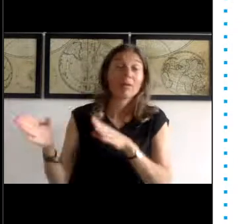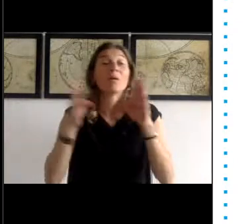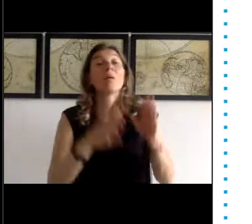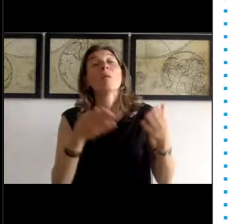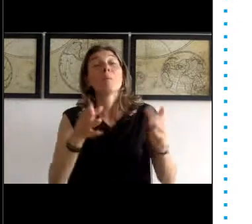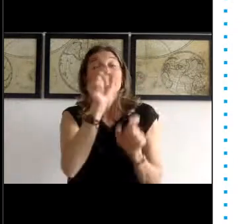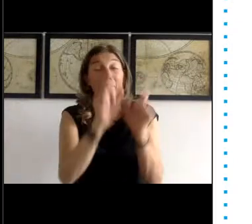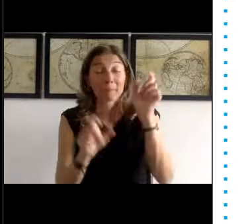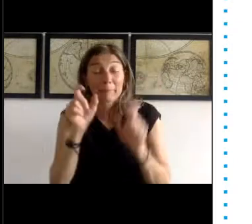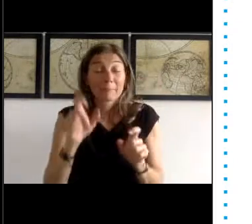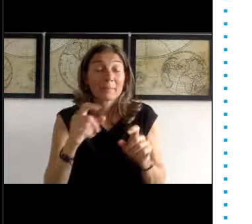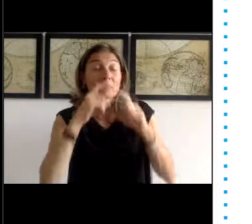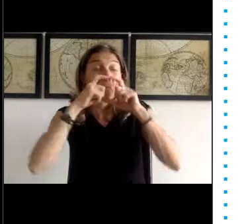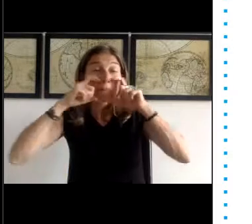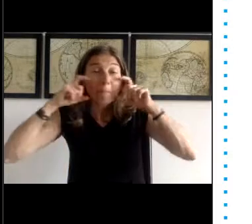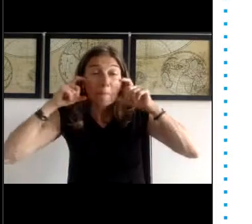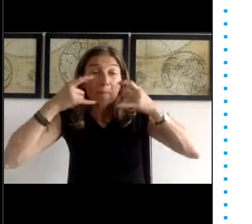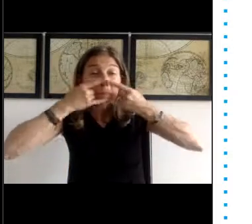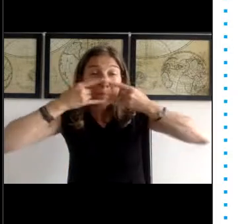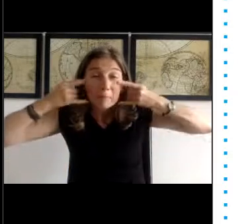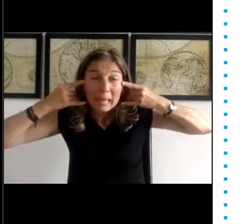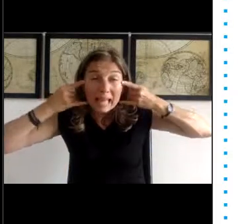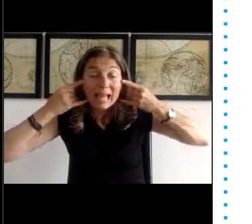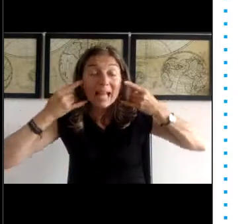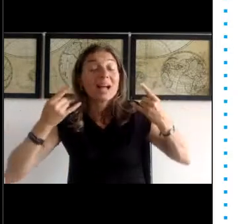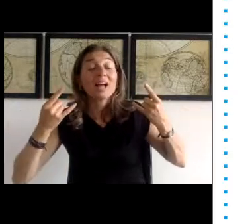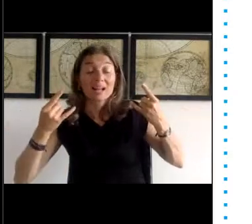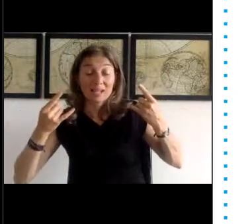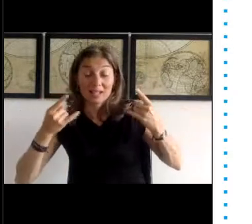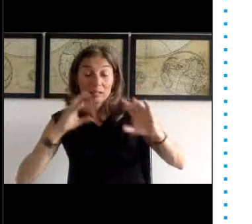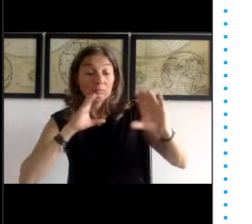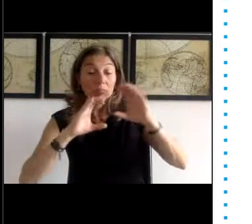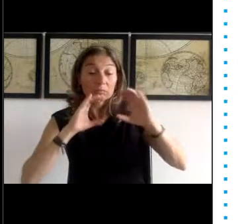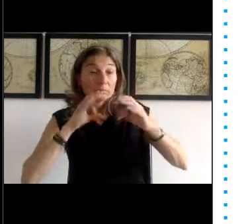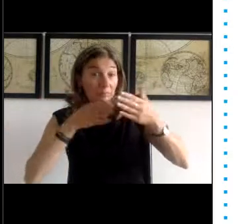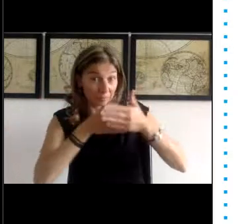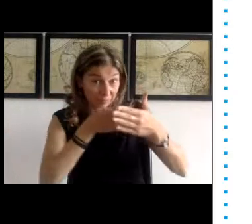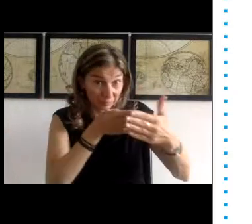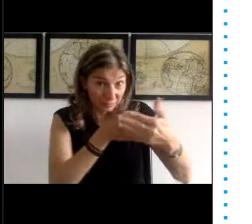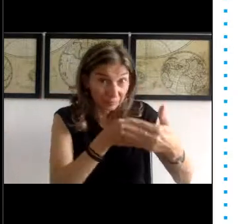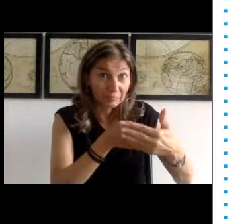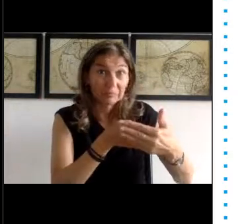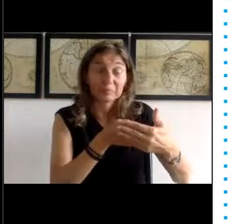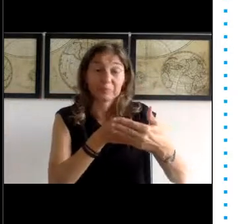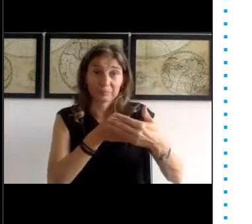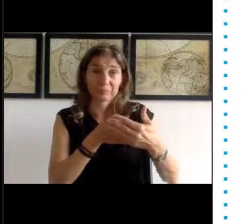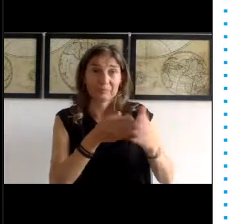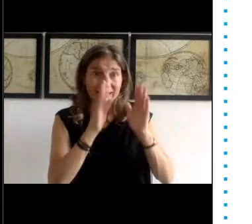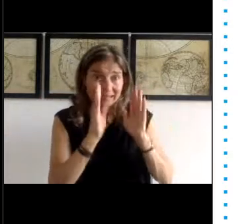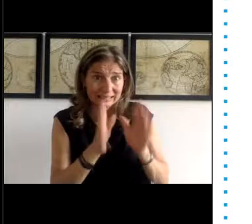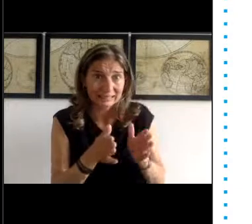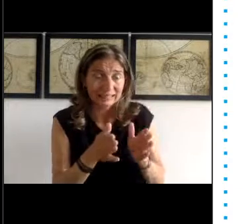You have to step up and let them know because they always forget it. I think that is the most important.